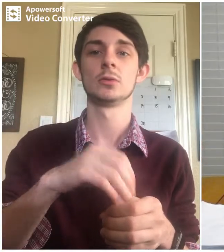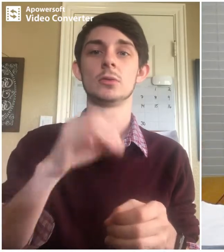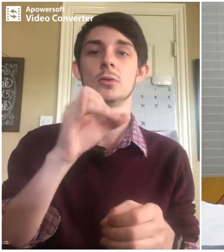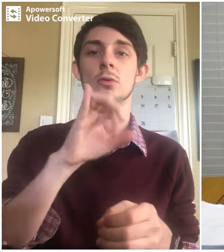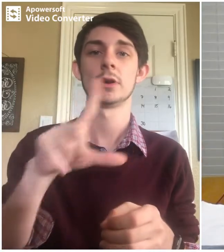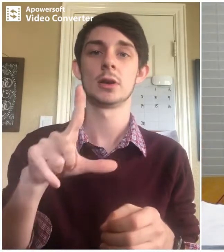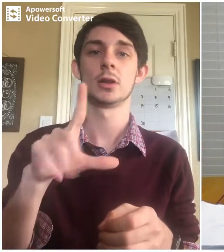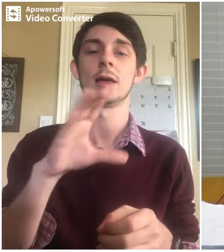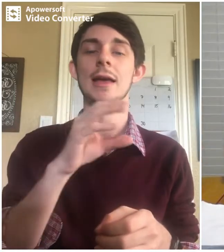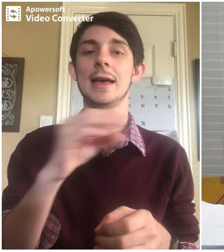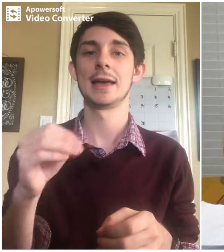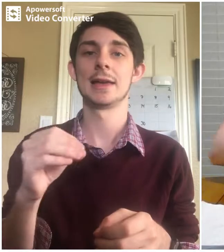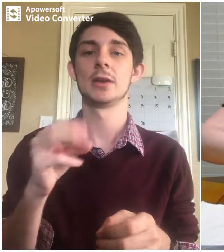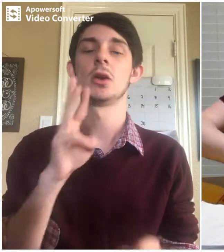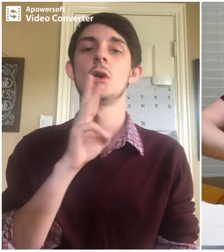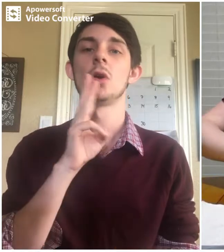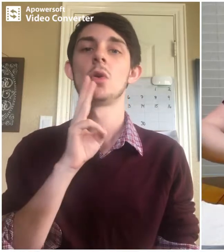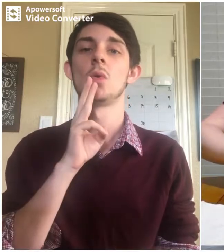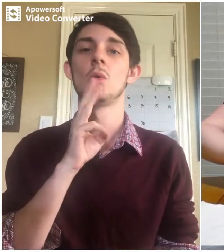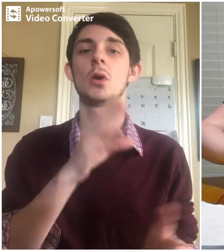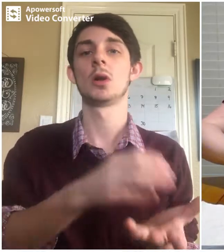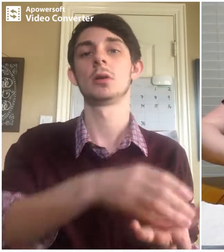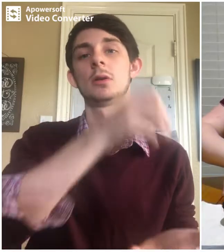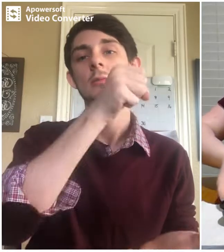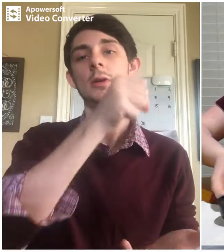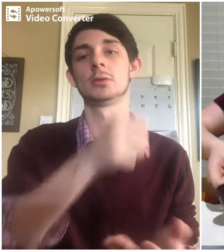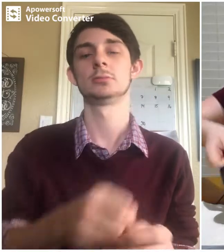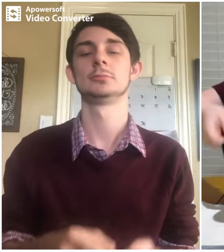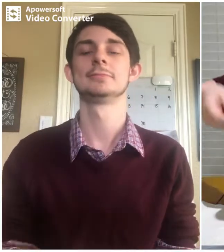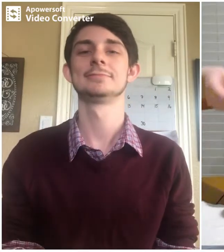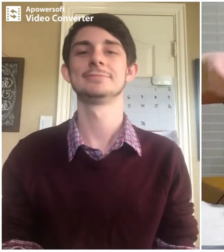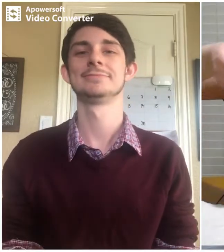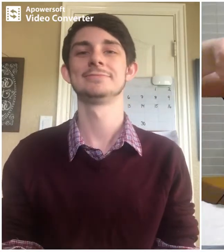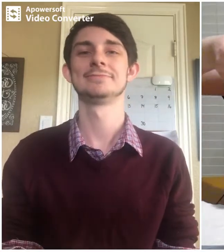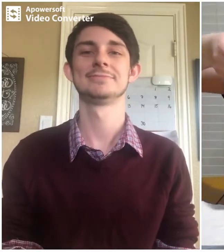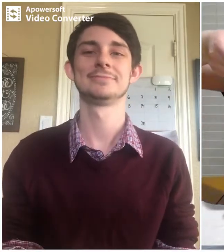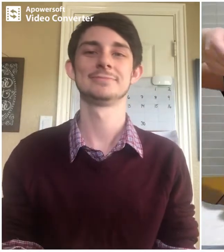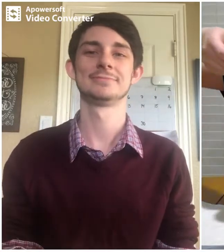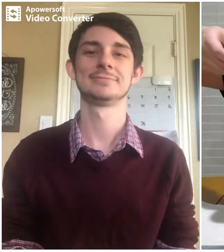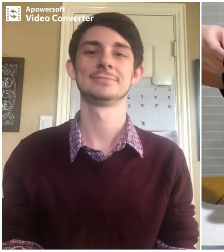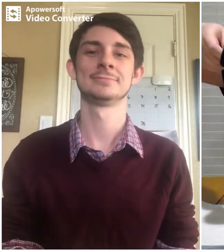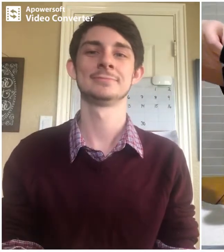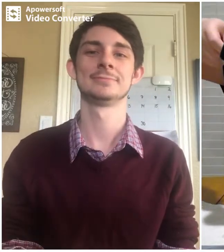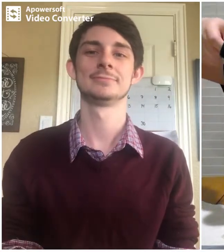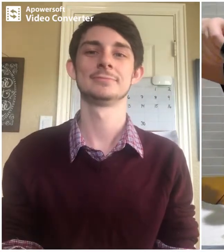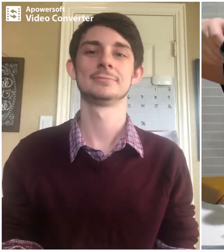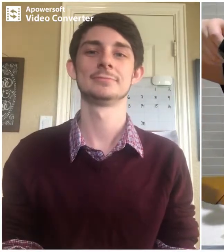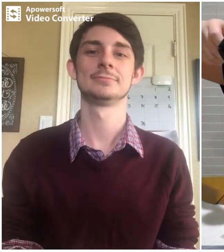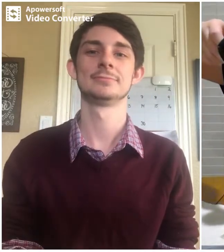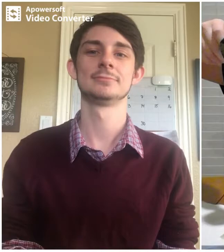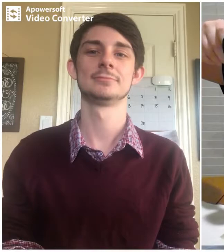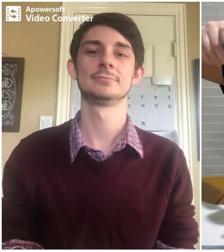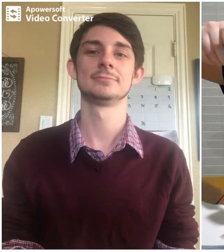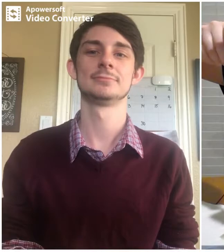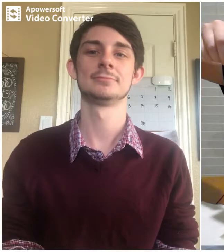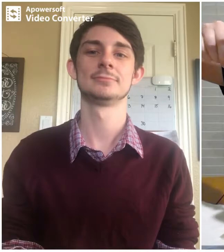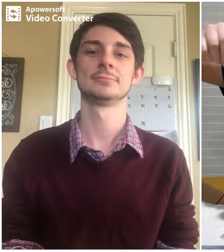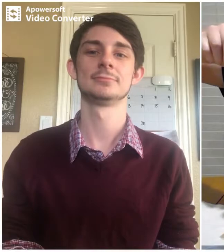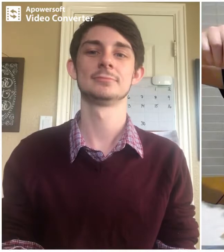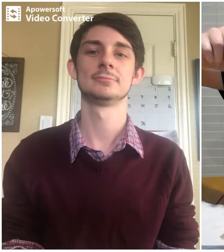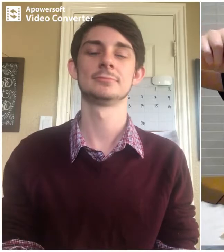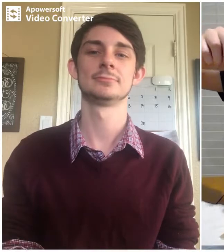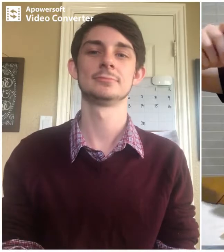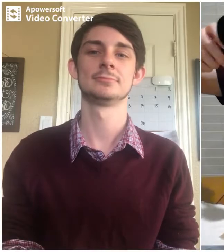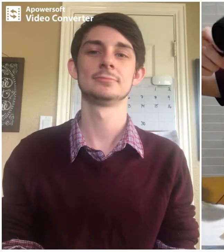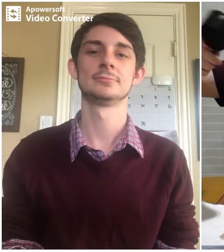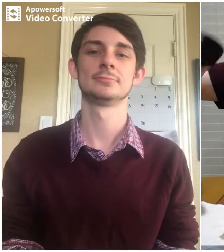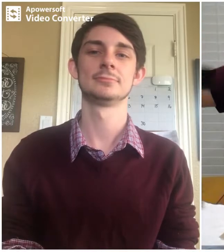You're just gonna pour it right into here. Be careful to not make a mess like I